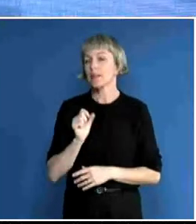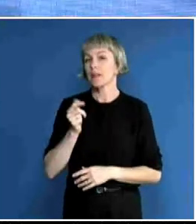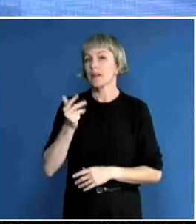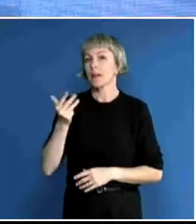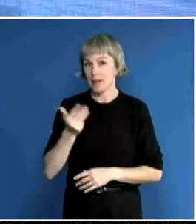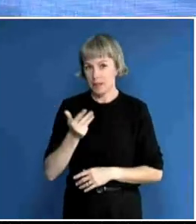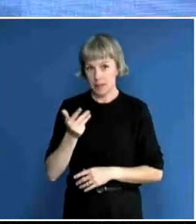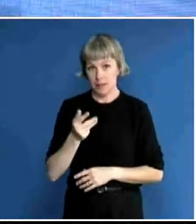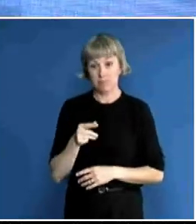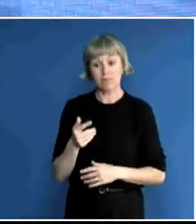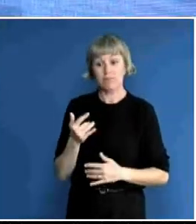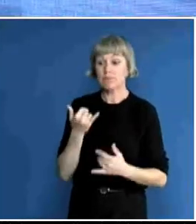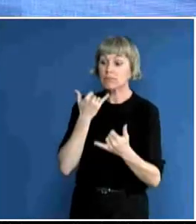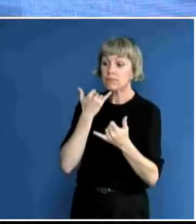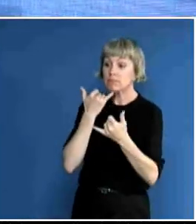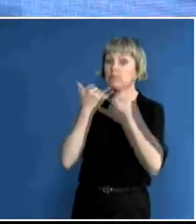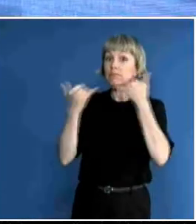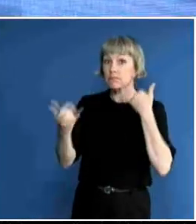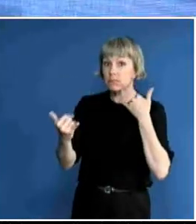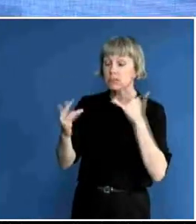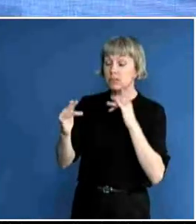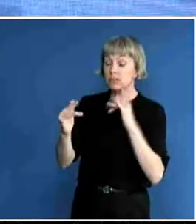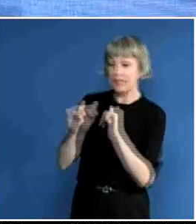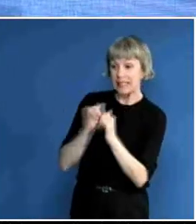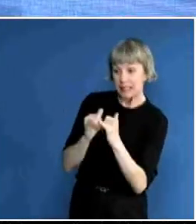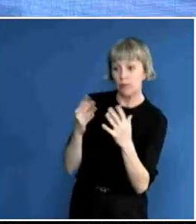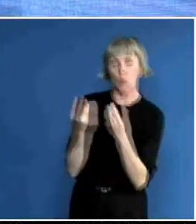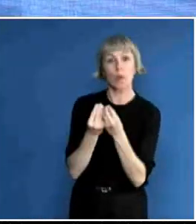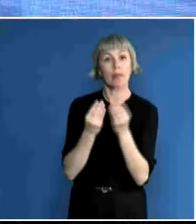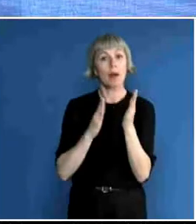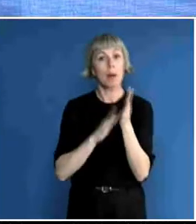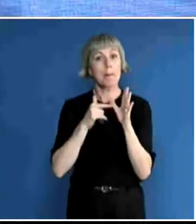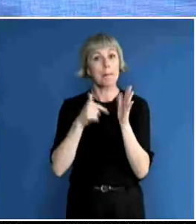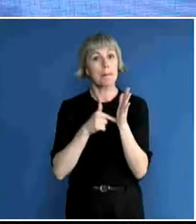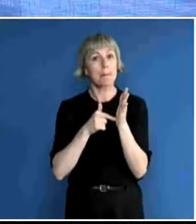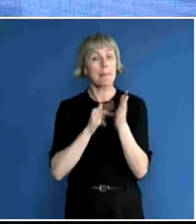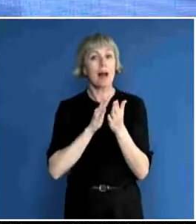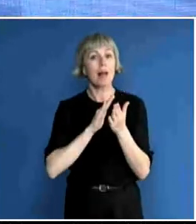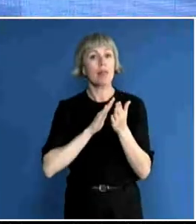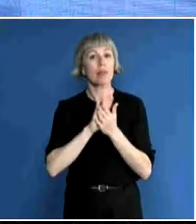Matthew Ting, the National Innovation Manager at AimBig.